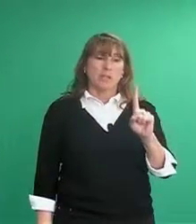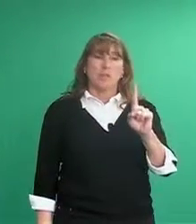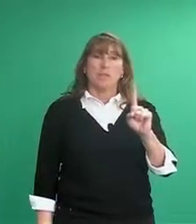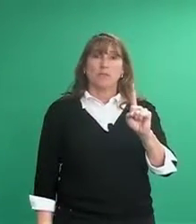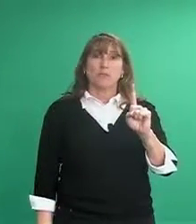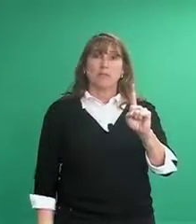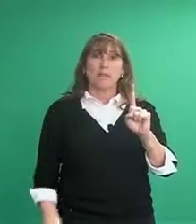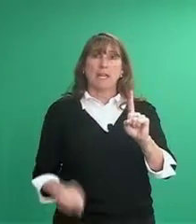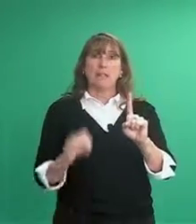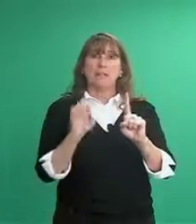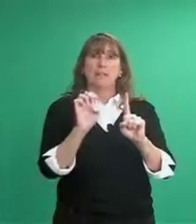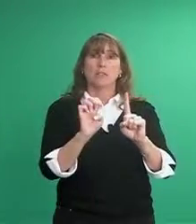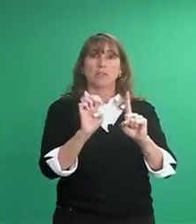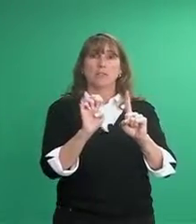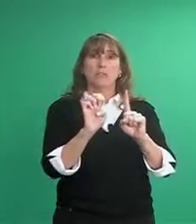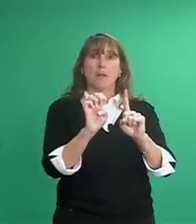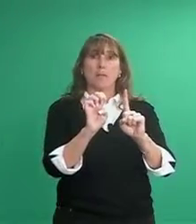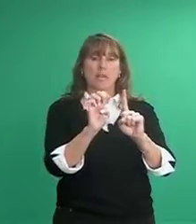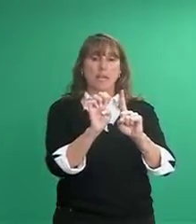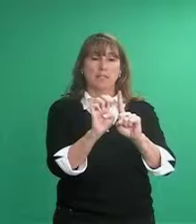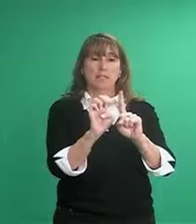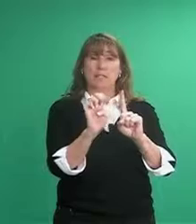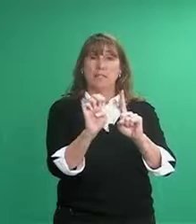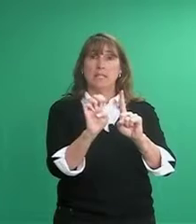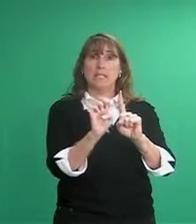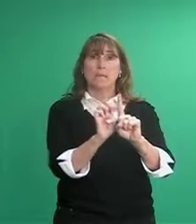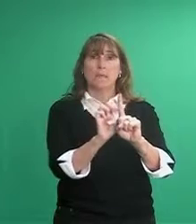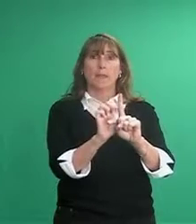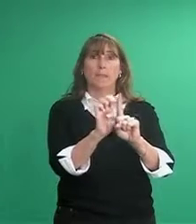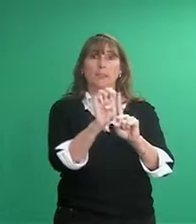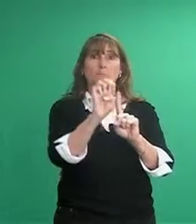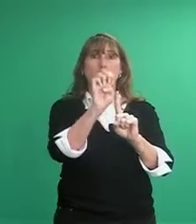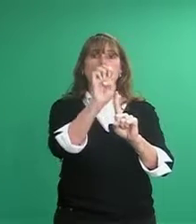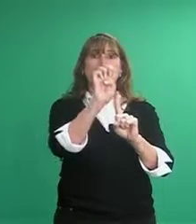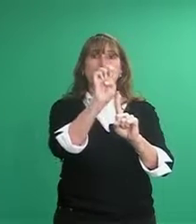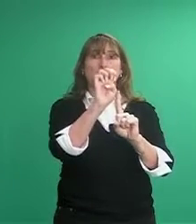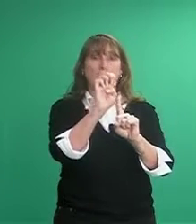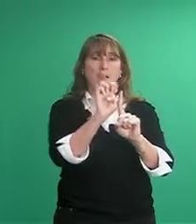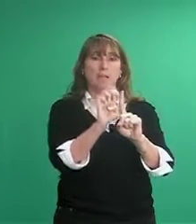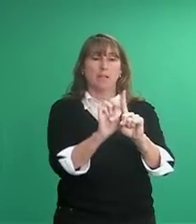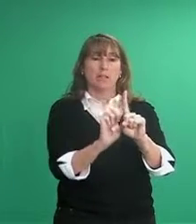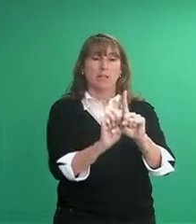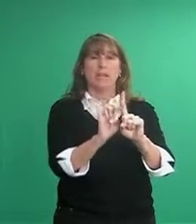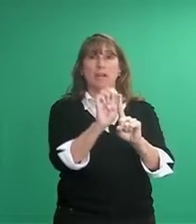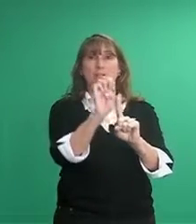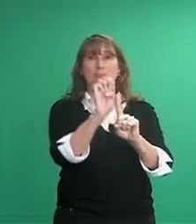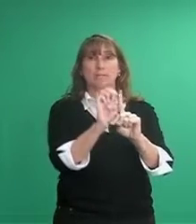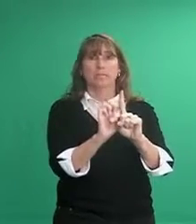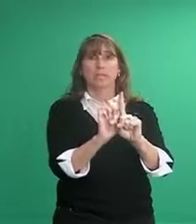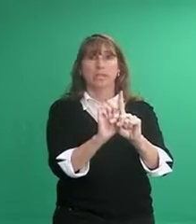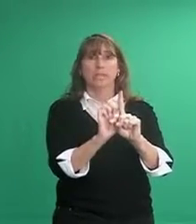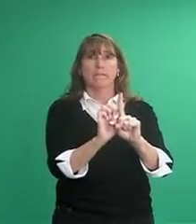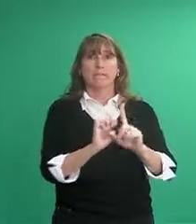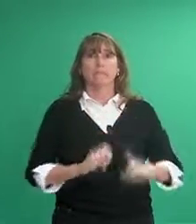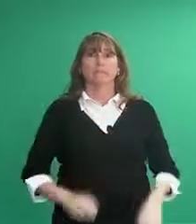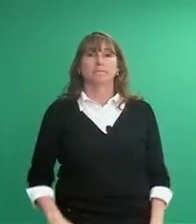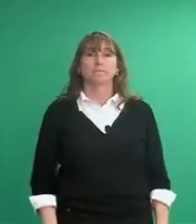your base hand your dominant hand the E and then you go up. Up or down. elevator